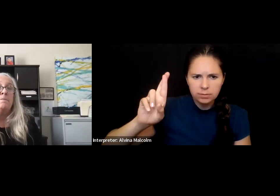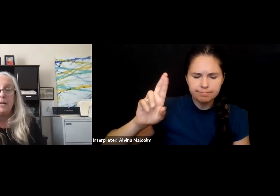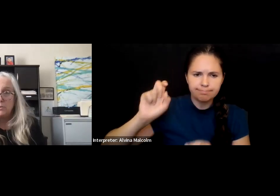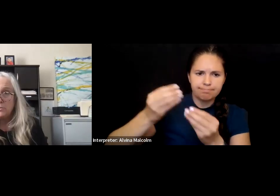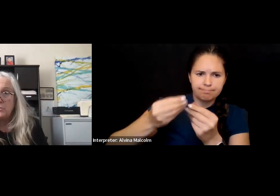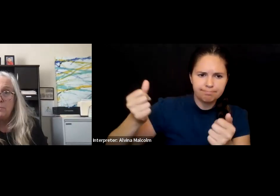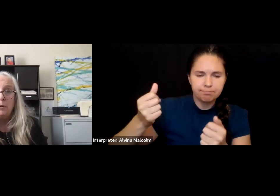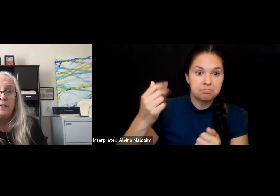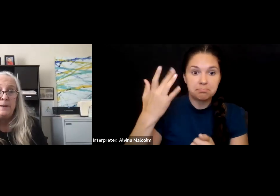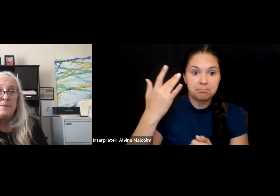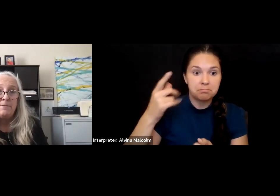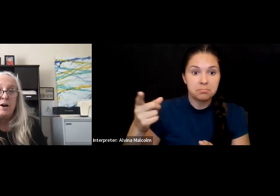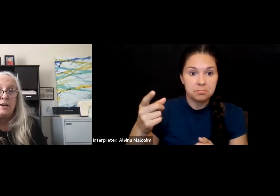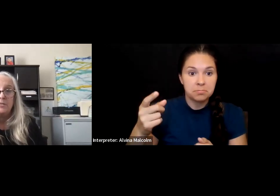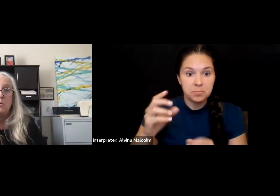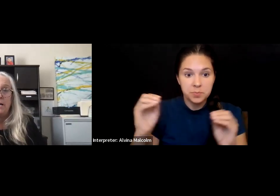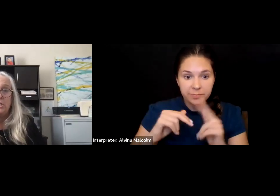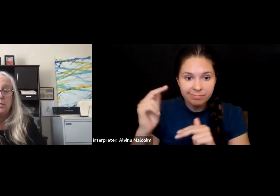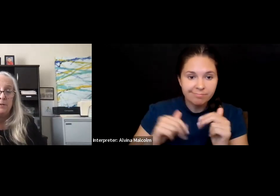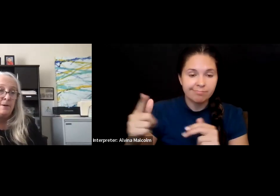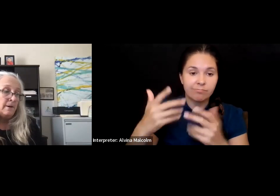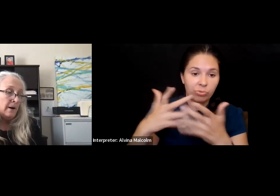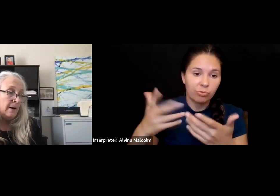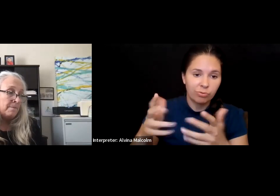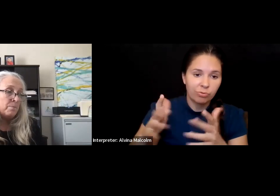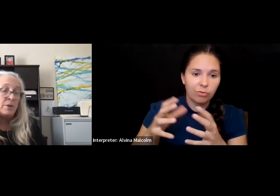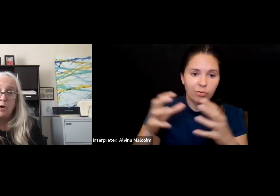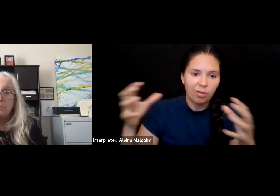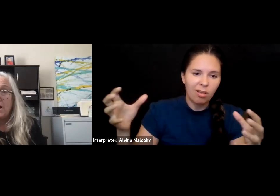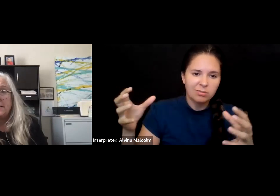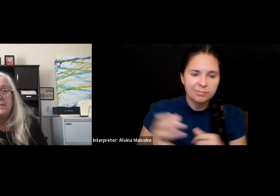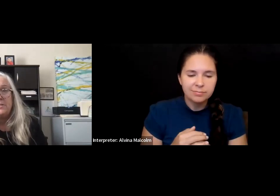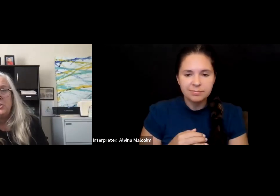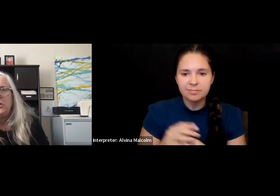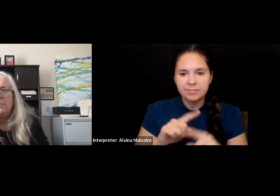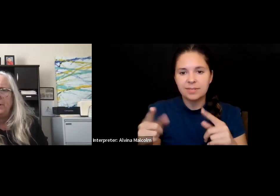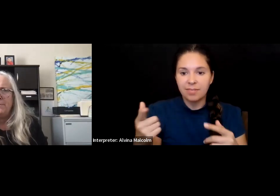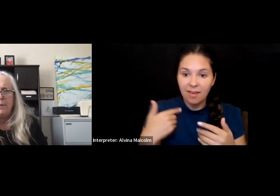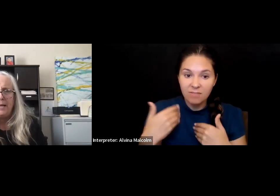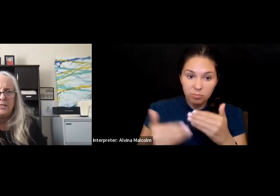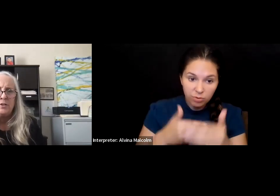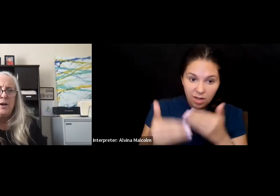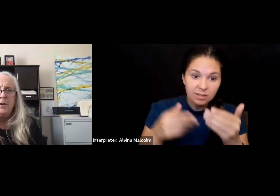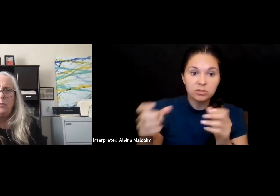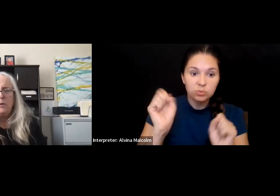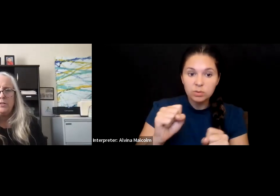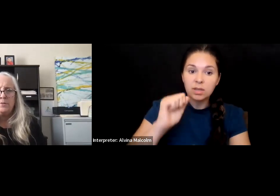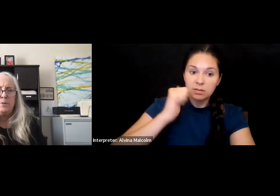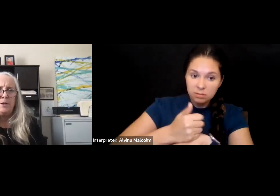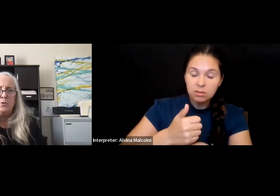solutions. Today, one of our CILs asked for an extension for their PPR because of the fact there's no building